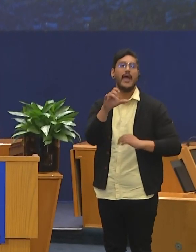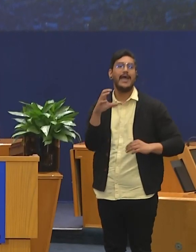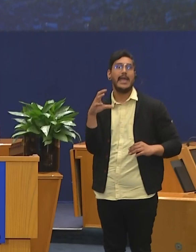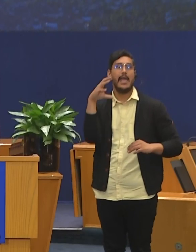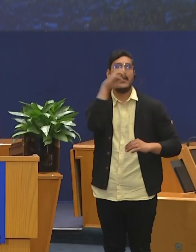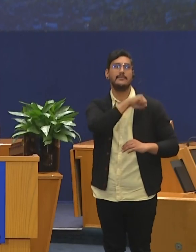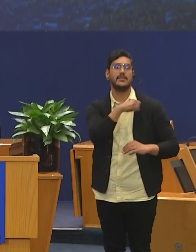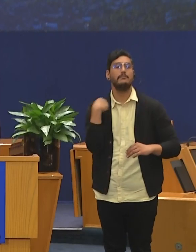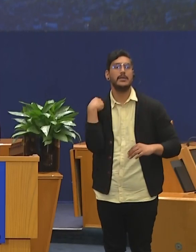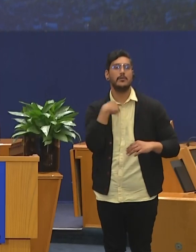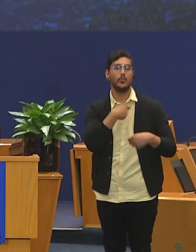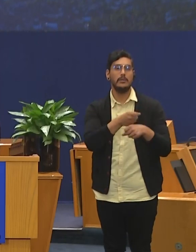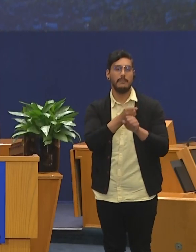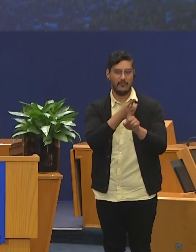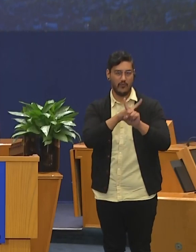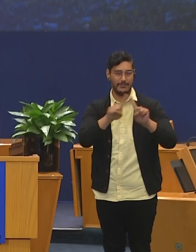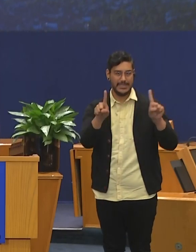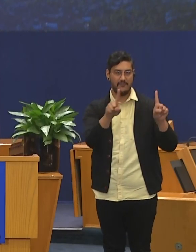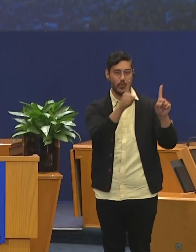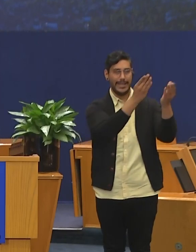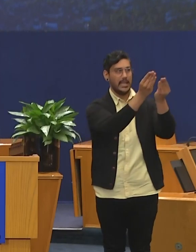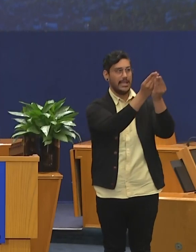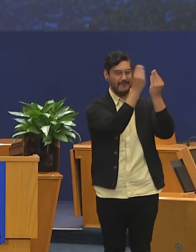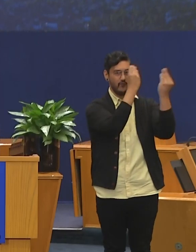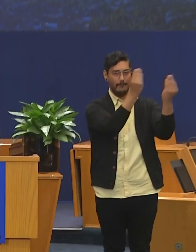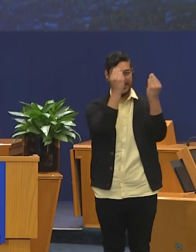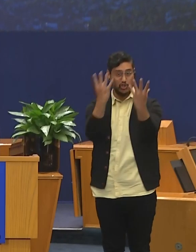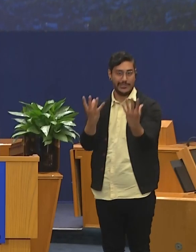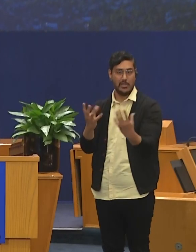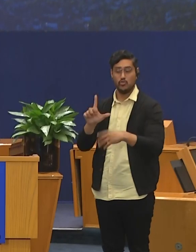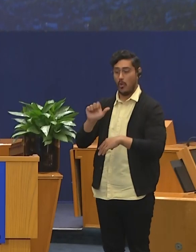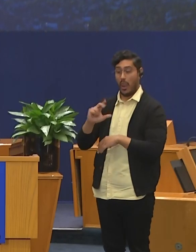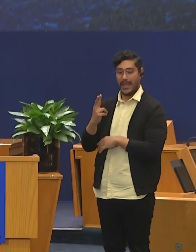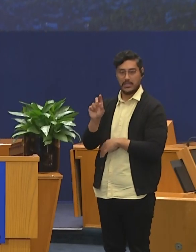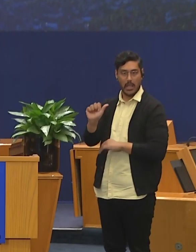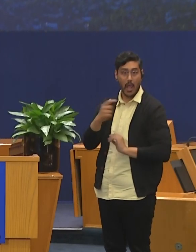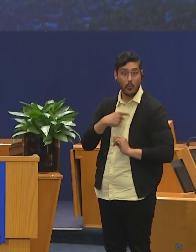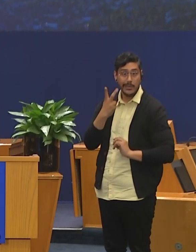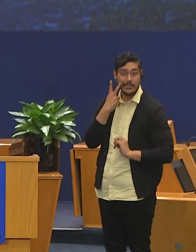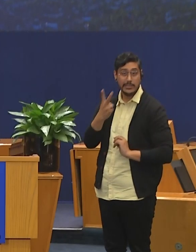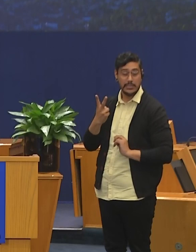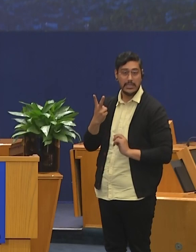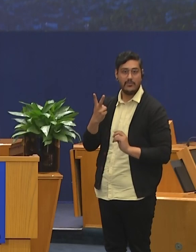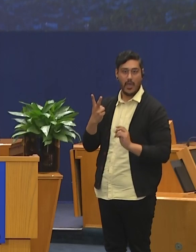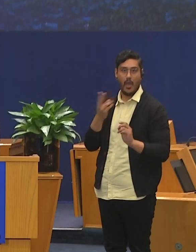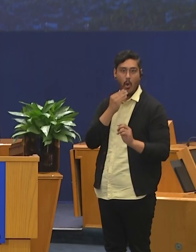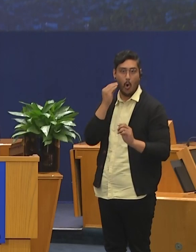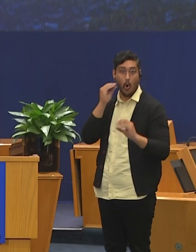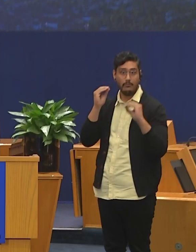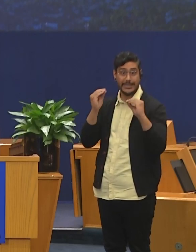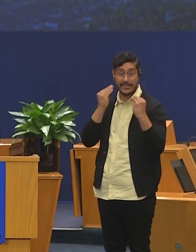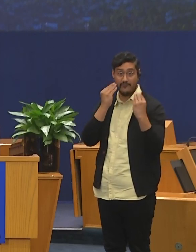THE 15,000 NUMBER CAME FROM A BEST ESTIMATE THAT WE HAVE FROM A FEW SOURCES. FIRST, AT LAHSA WE LOOKED AT OUR